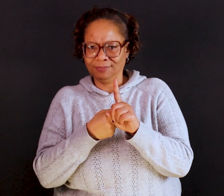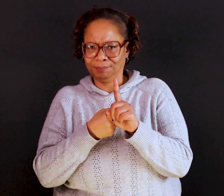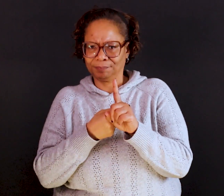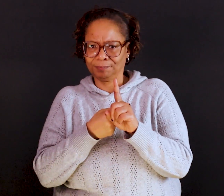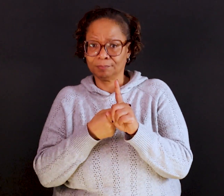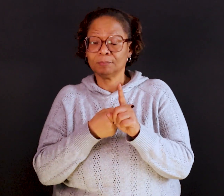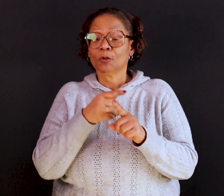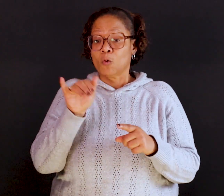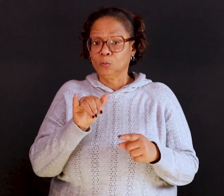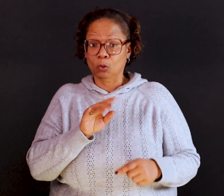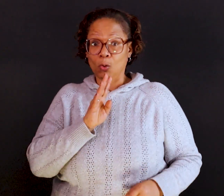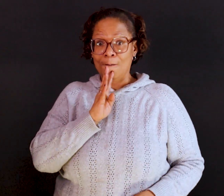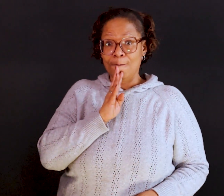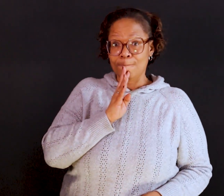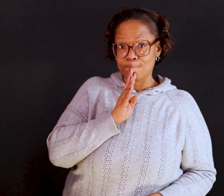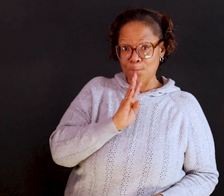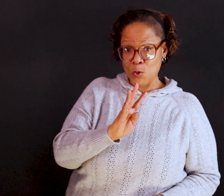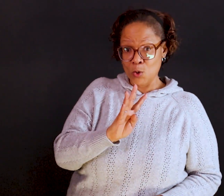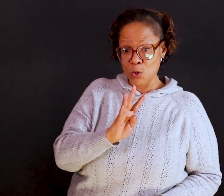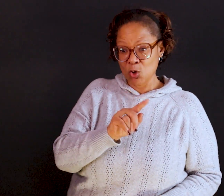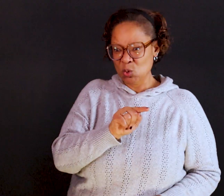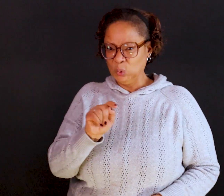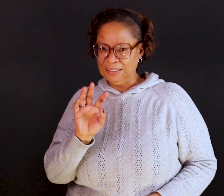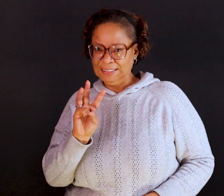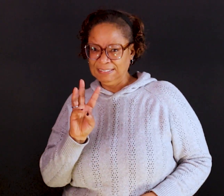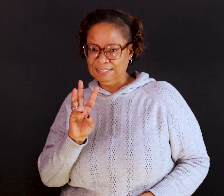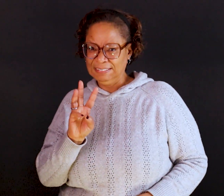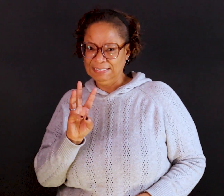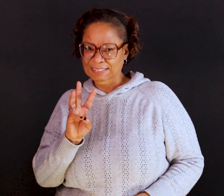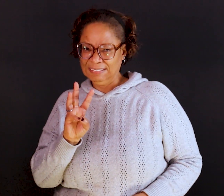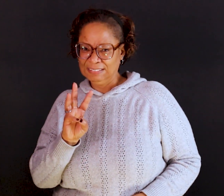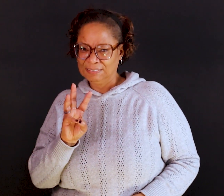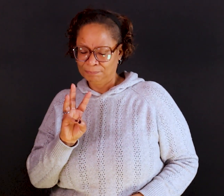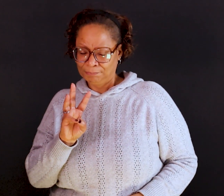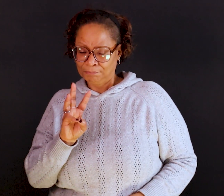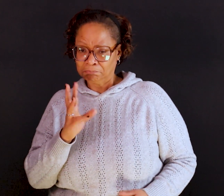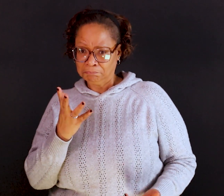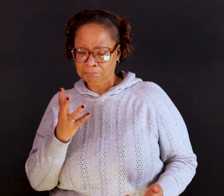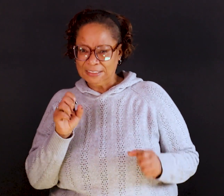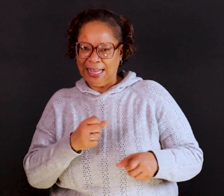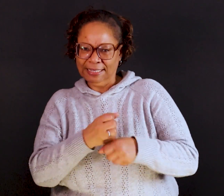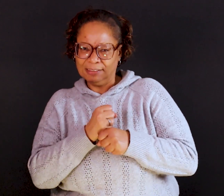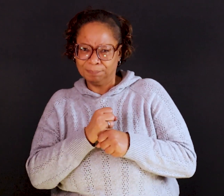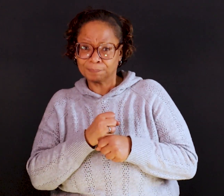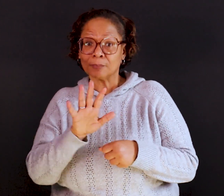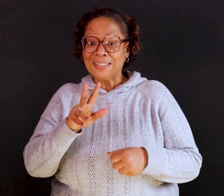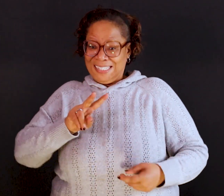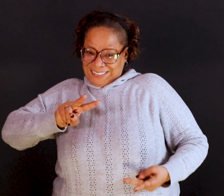and at 4 to 6 years of age.